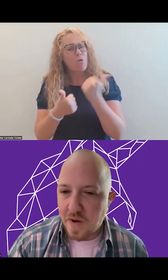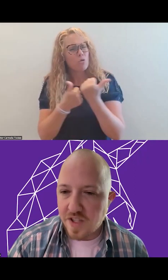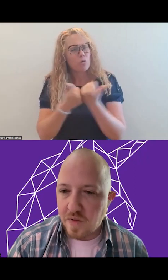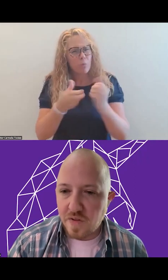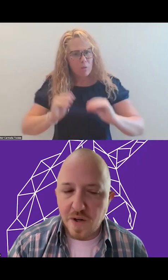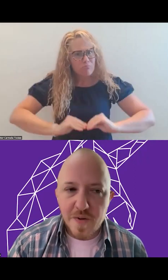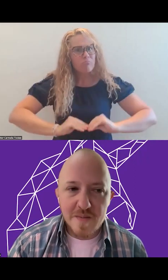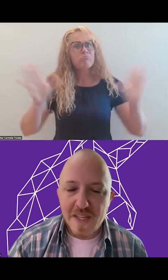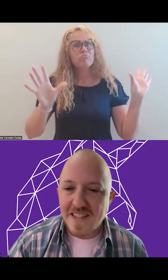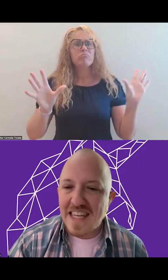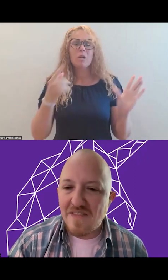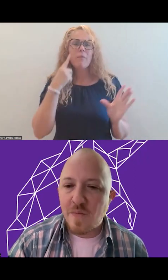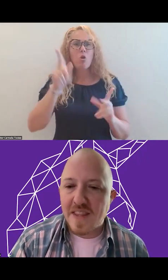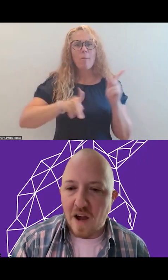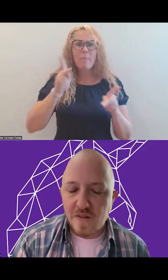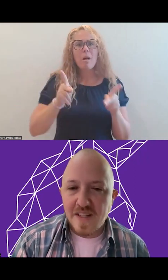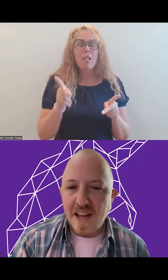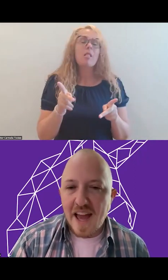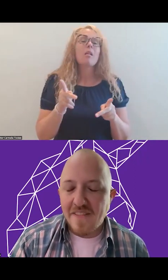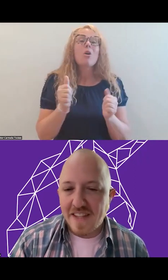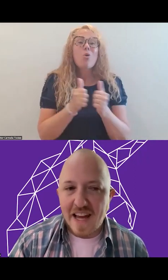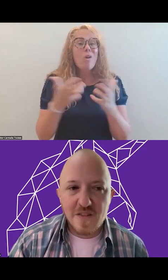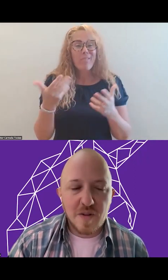POSSIBLE. EVEN WITHOUT HAVING THAT